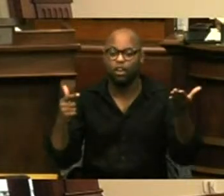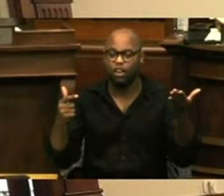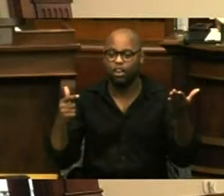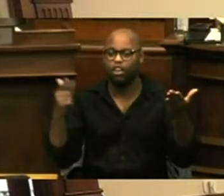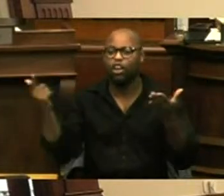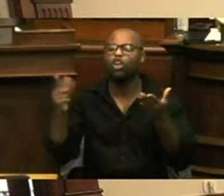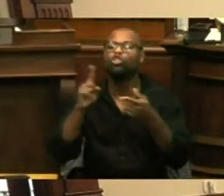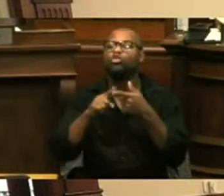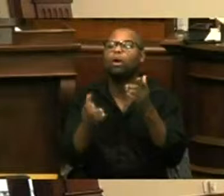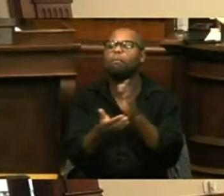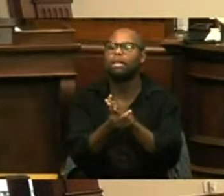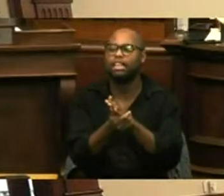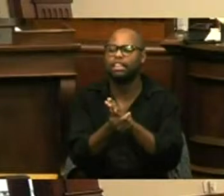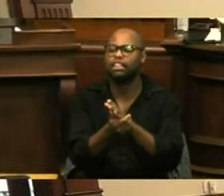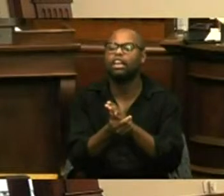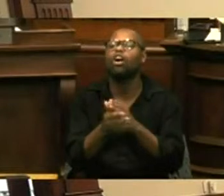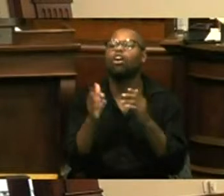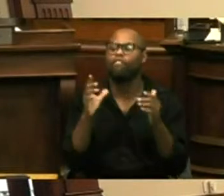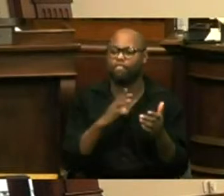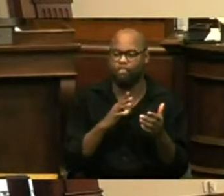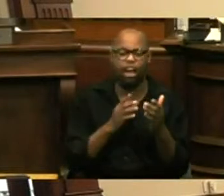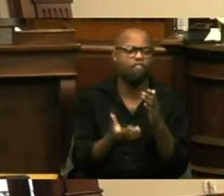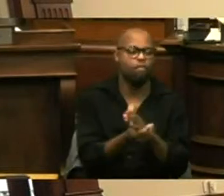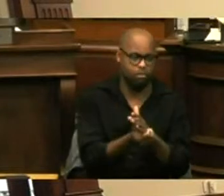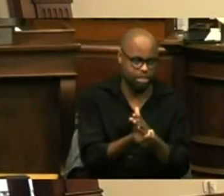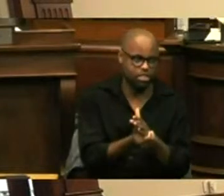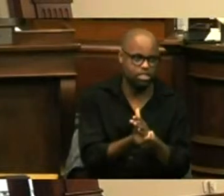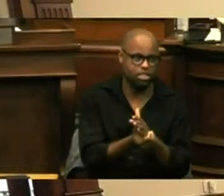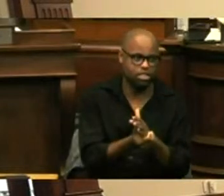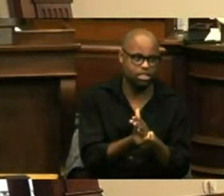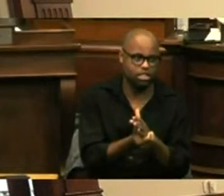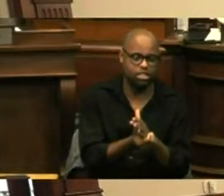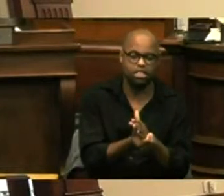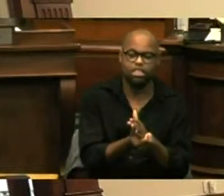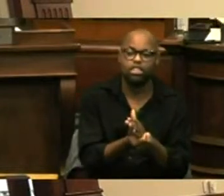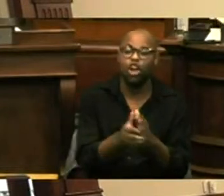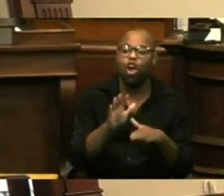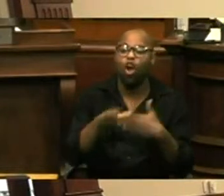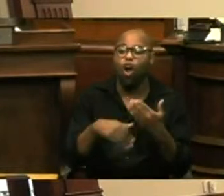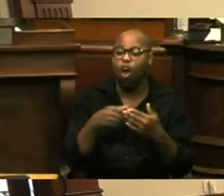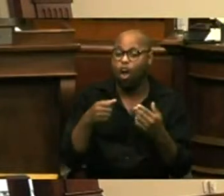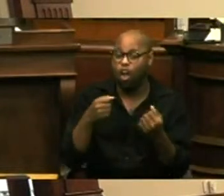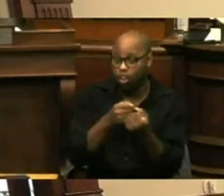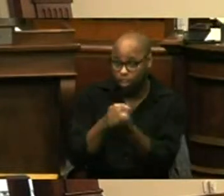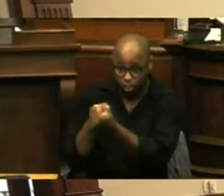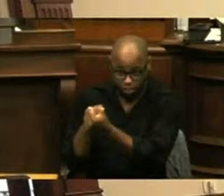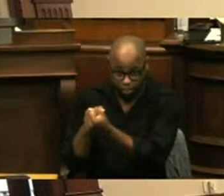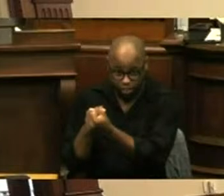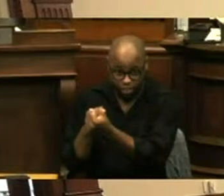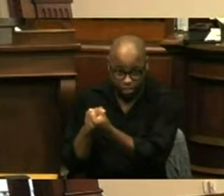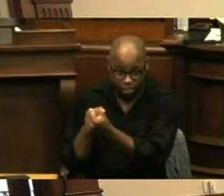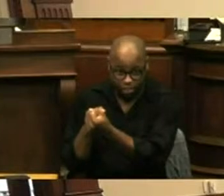motion and a second. So? So we just need a second to amend the